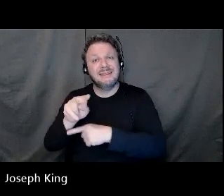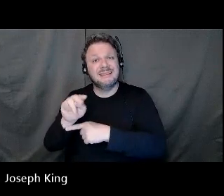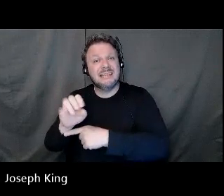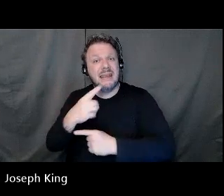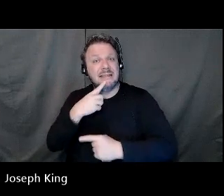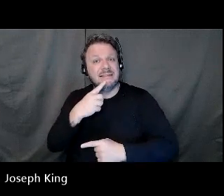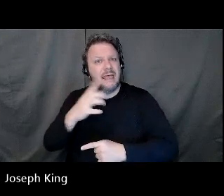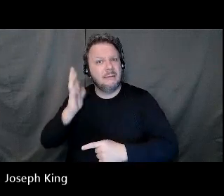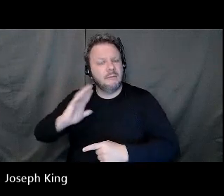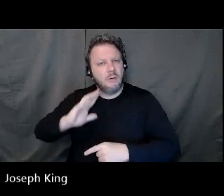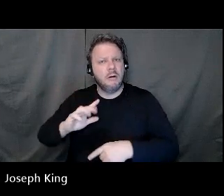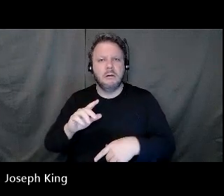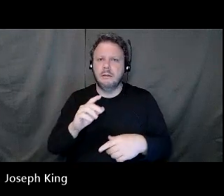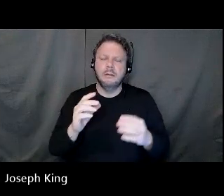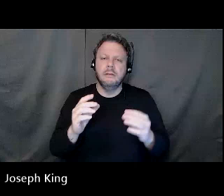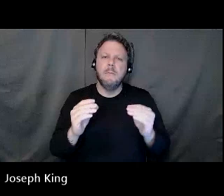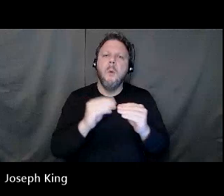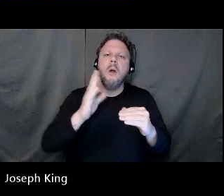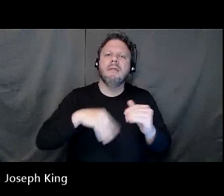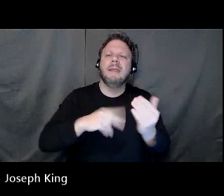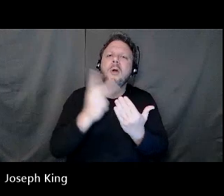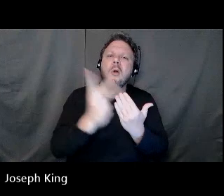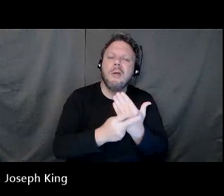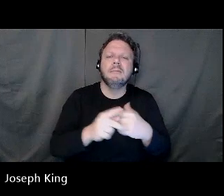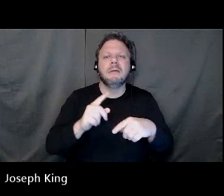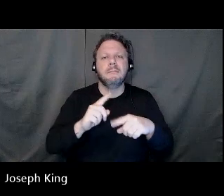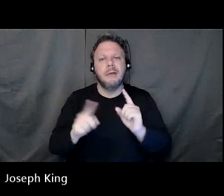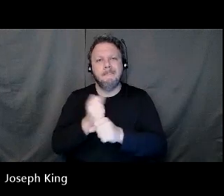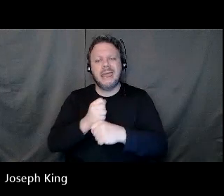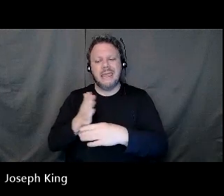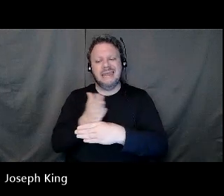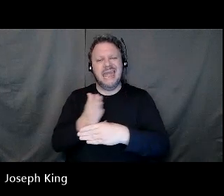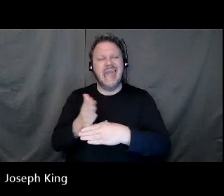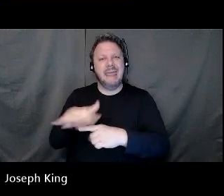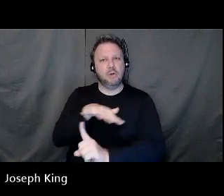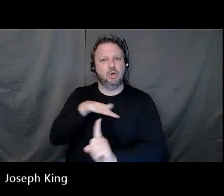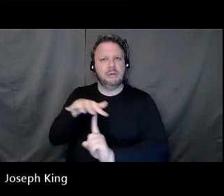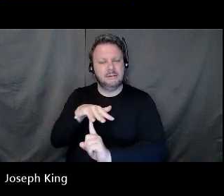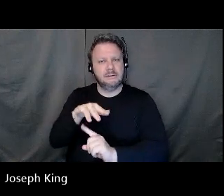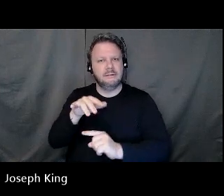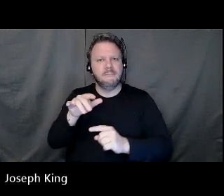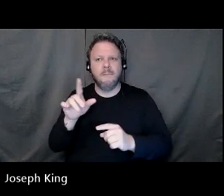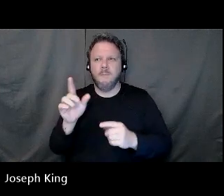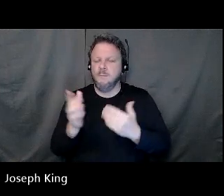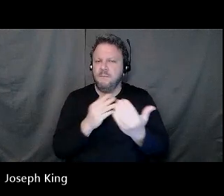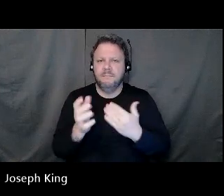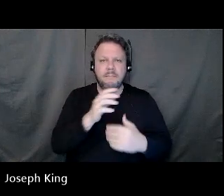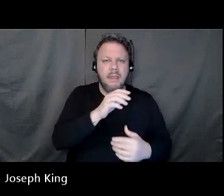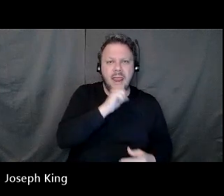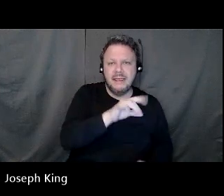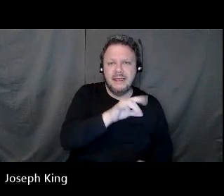this means more than just the programs for older adults, but it means creating neighborhoods where everyone, whether they are 8 or 80, can.